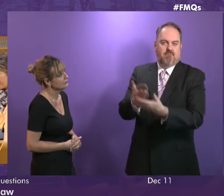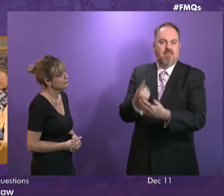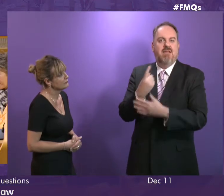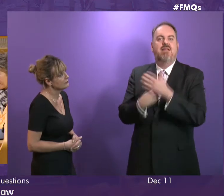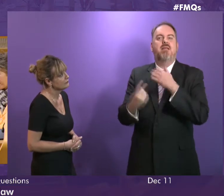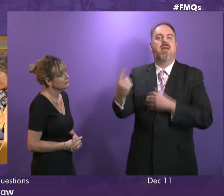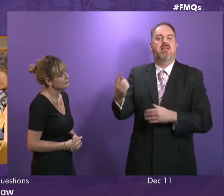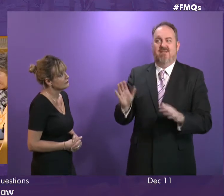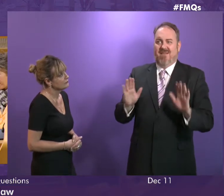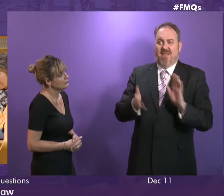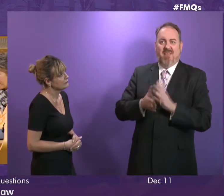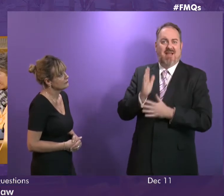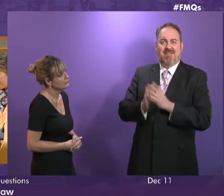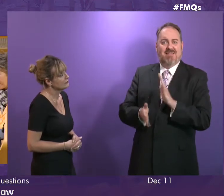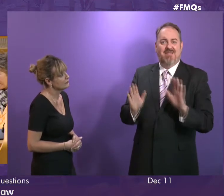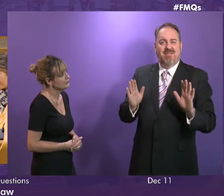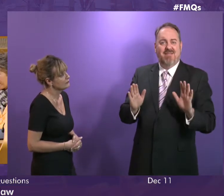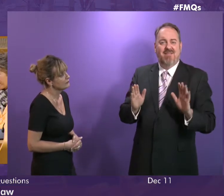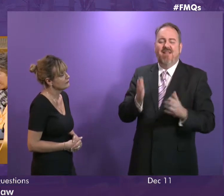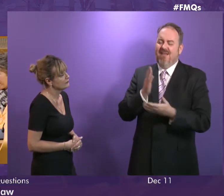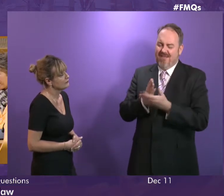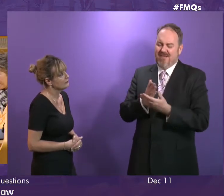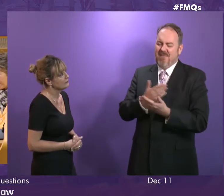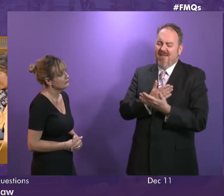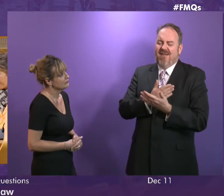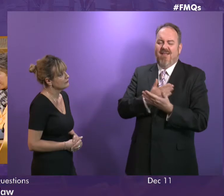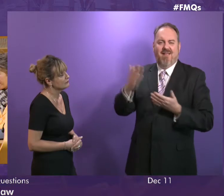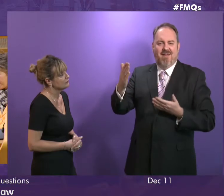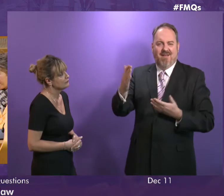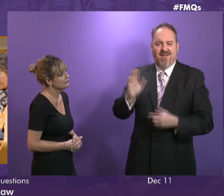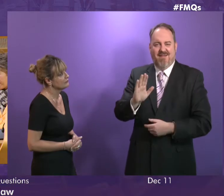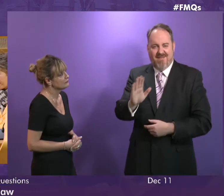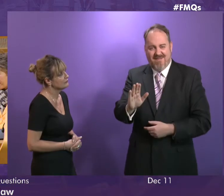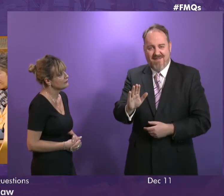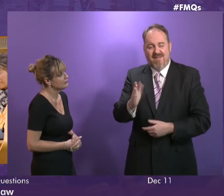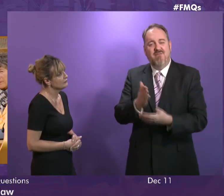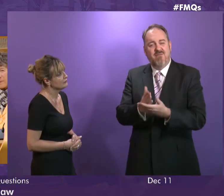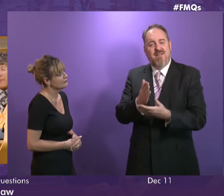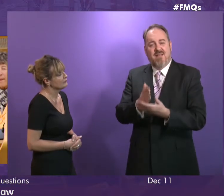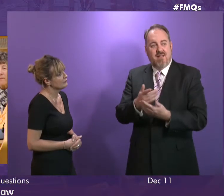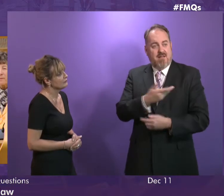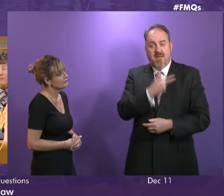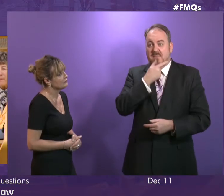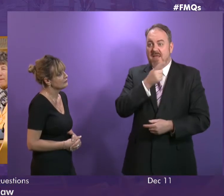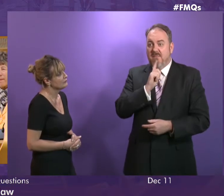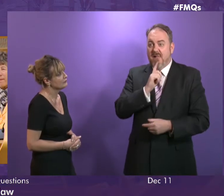Let us cut to the chase. Is it not the case that people face a very stark choice tomorrow?